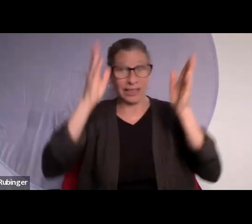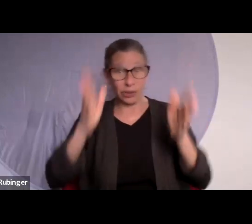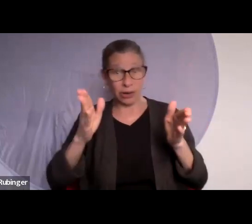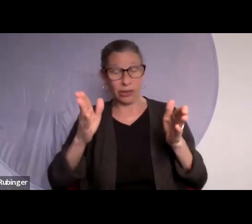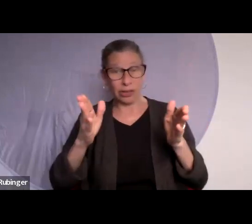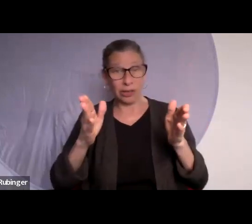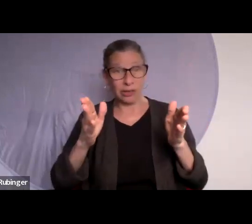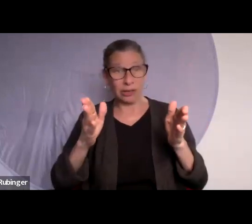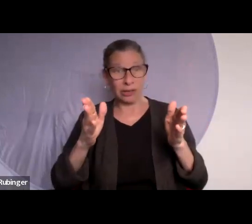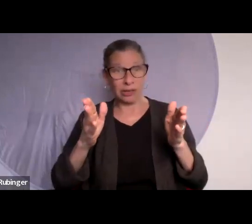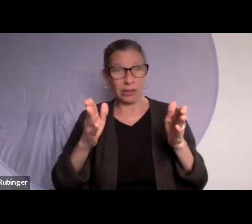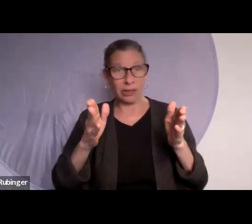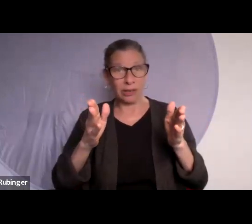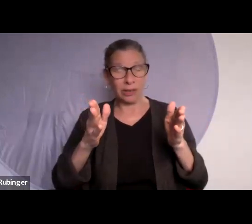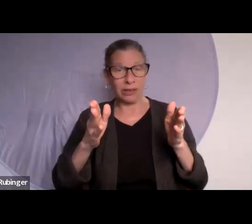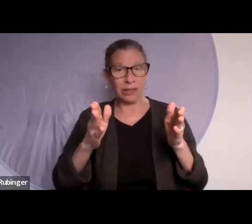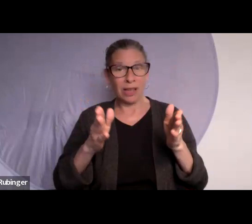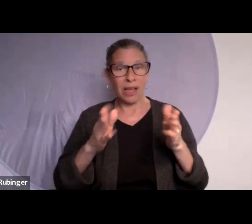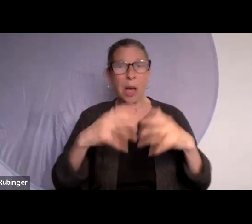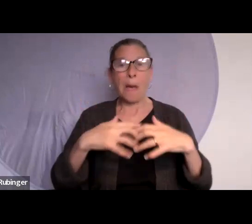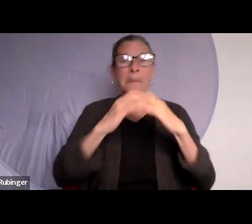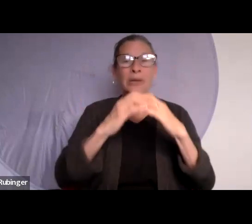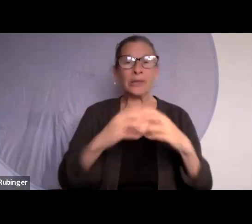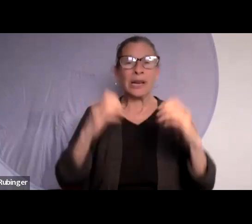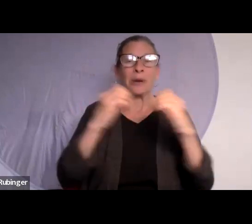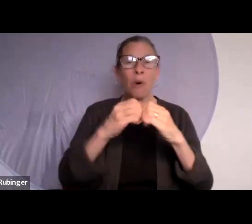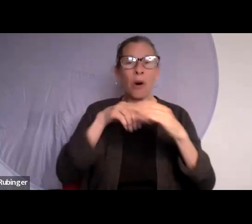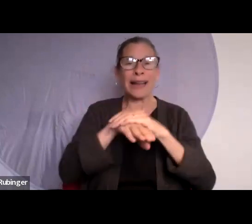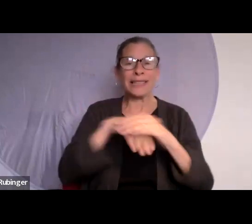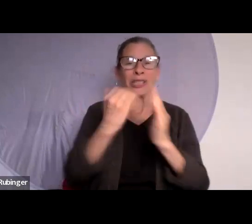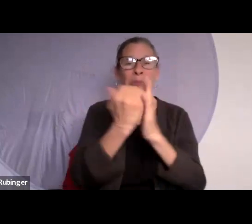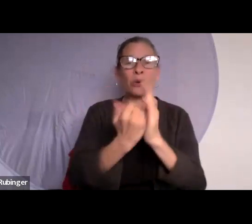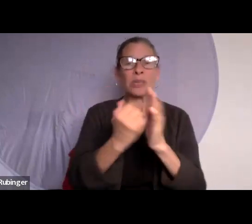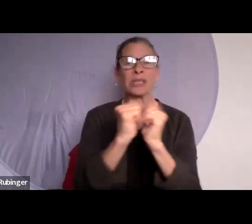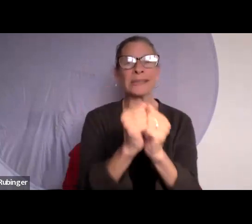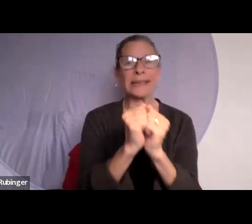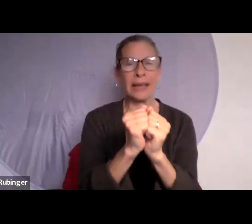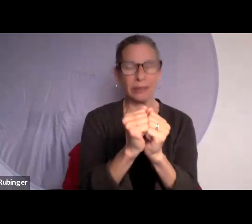building more accessible courses together.